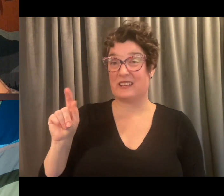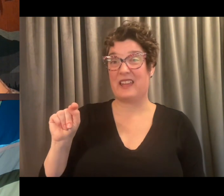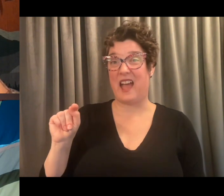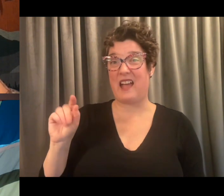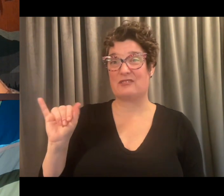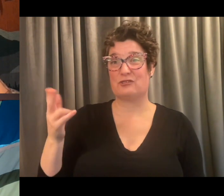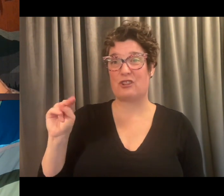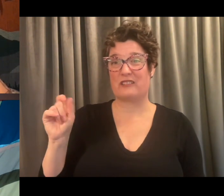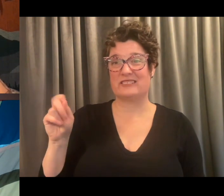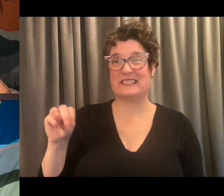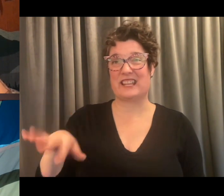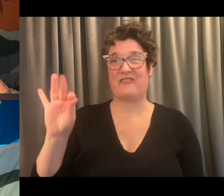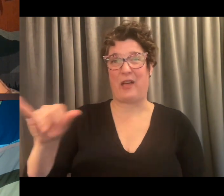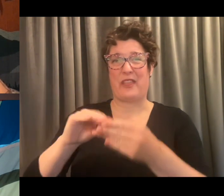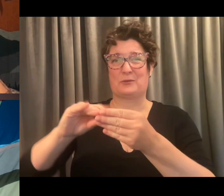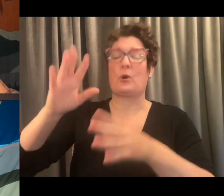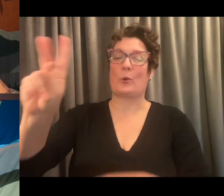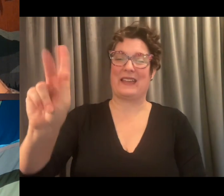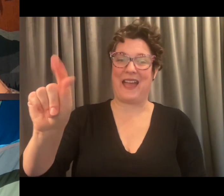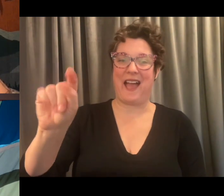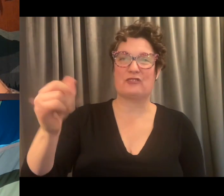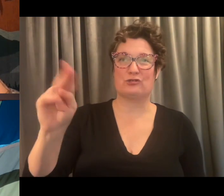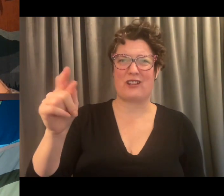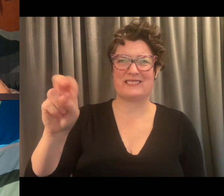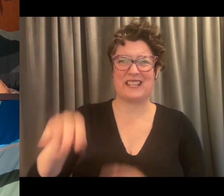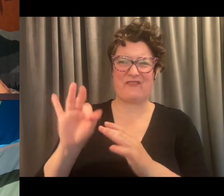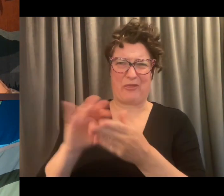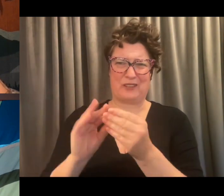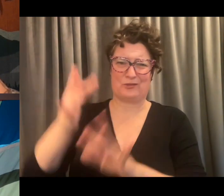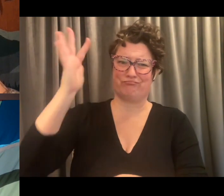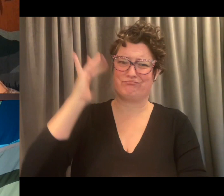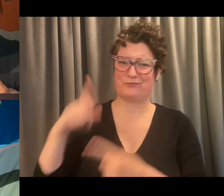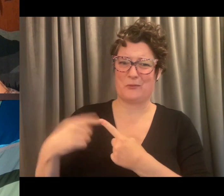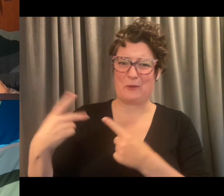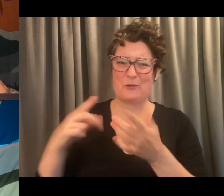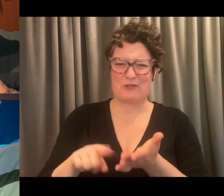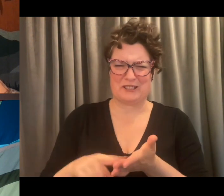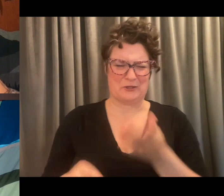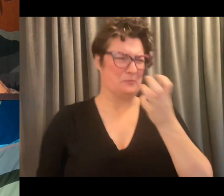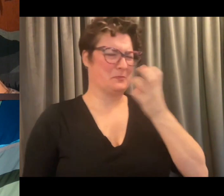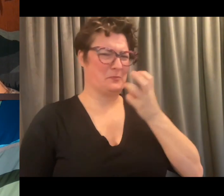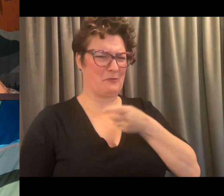Nomy: Those slutty ladies at the balsam in their shoes Rebekah: seducing boys and bringing them to sin.